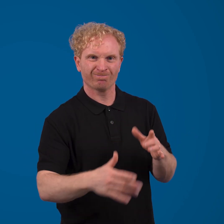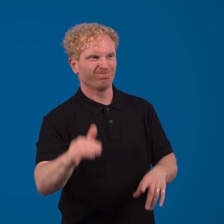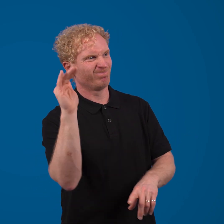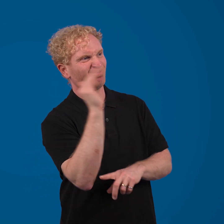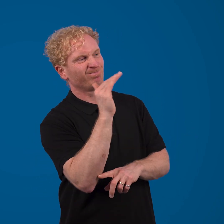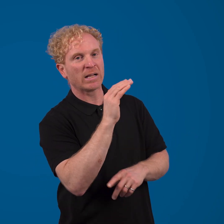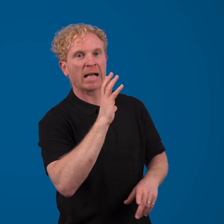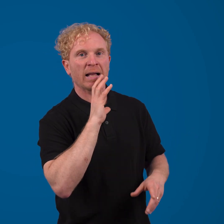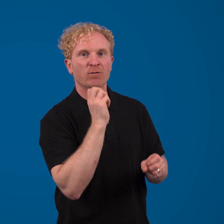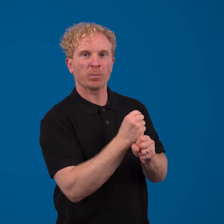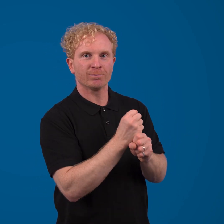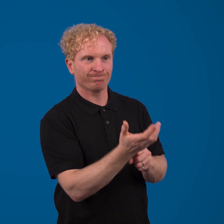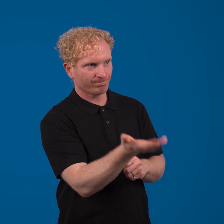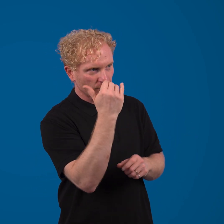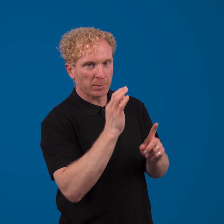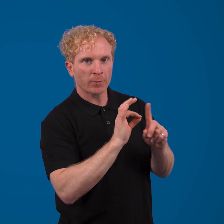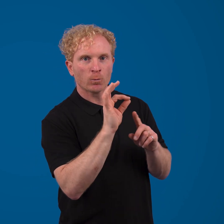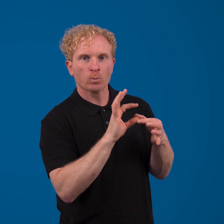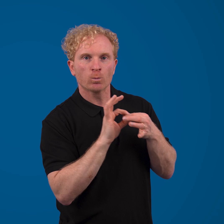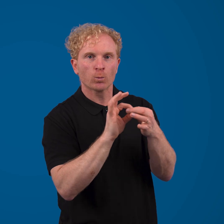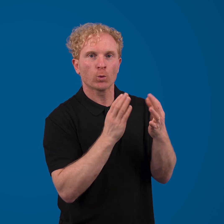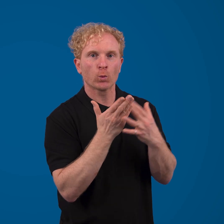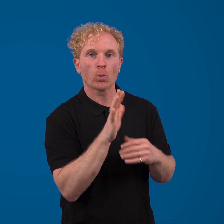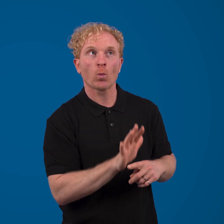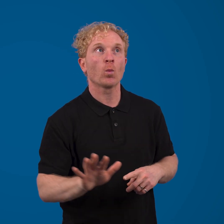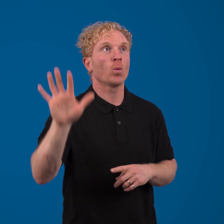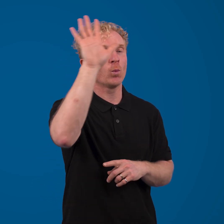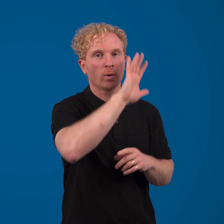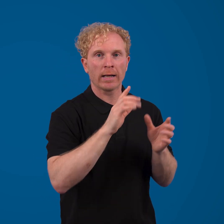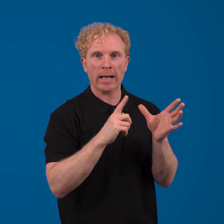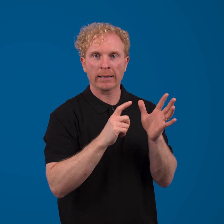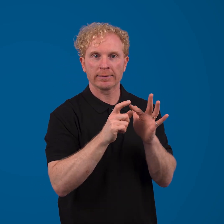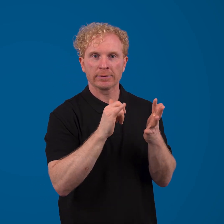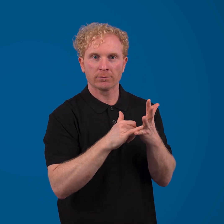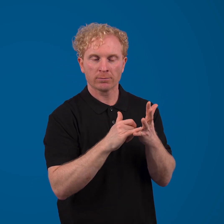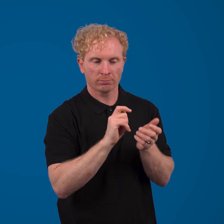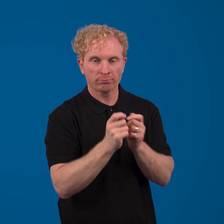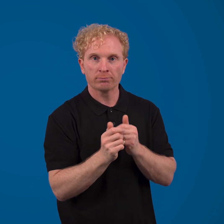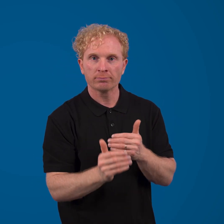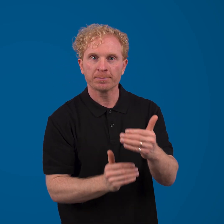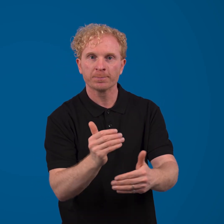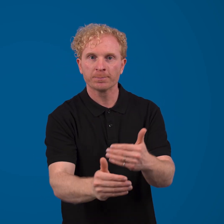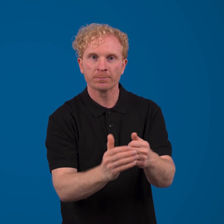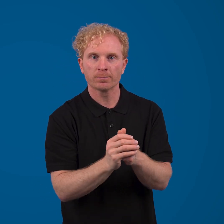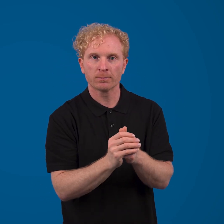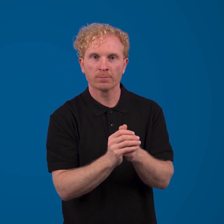calling on governments to improve coordination across all ADS implementation mechanisms.